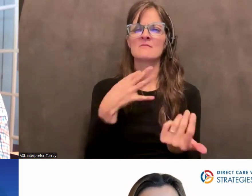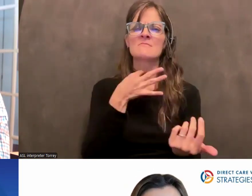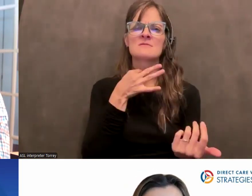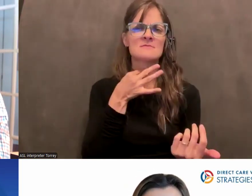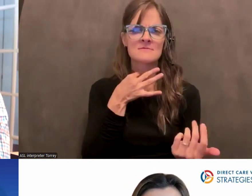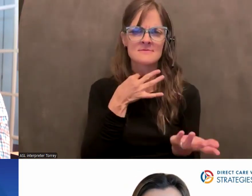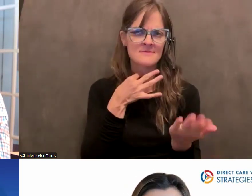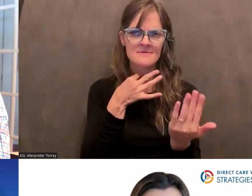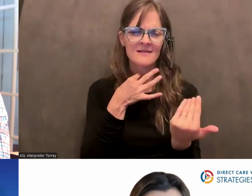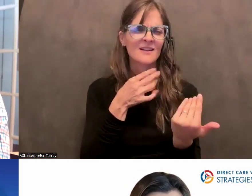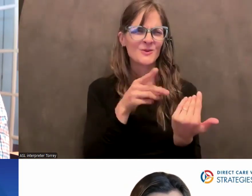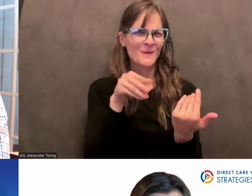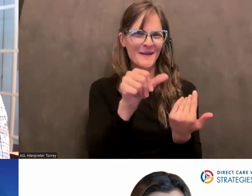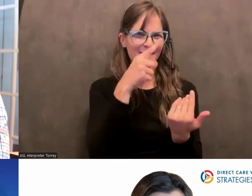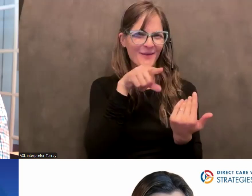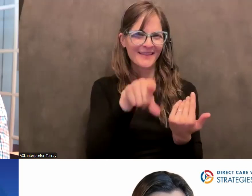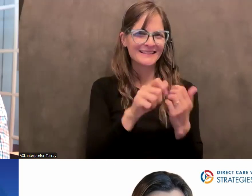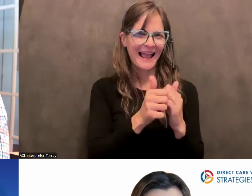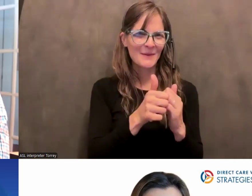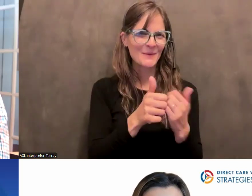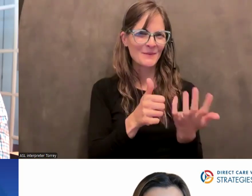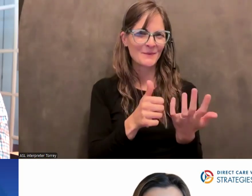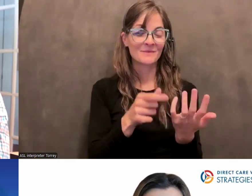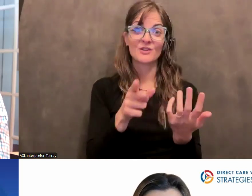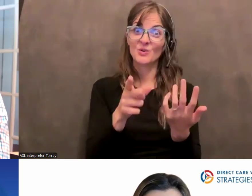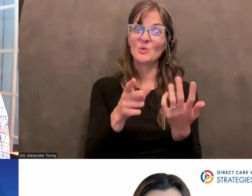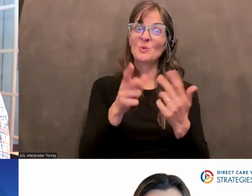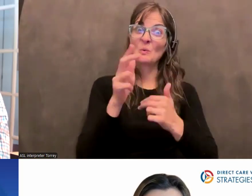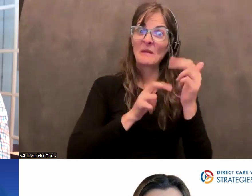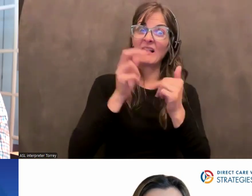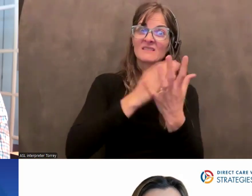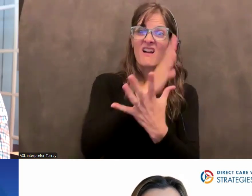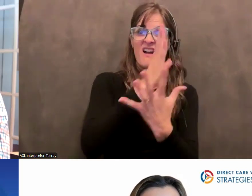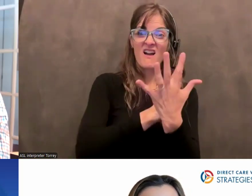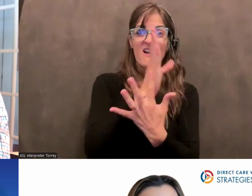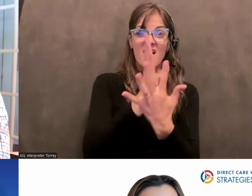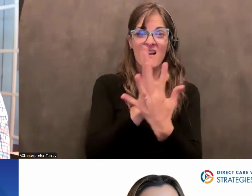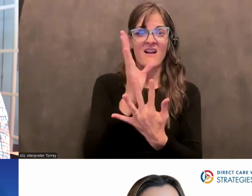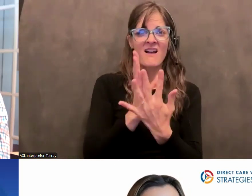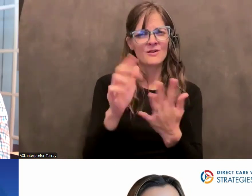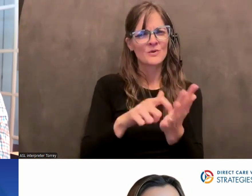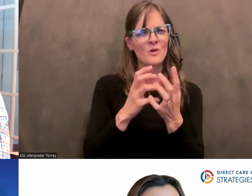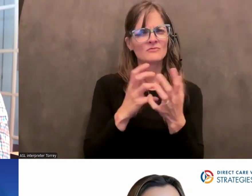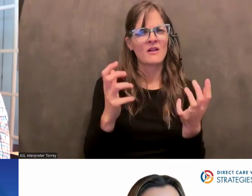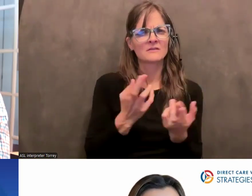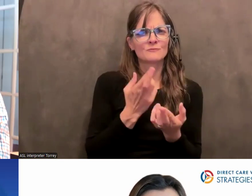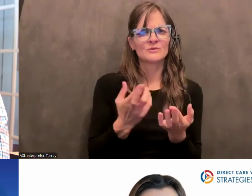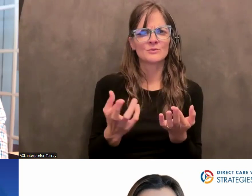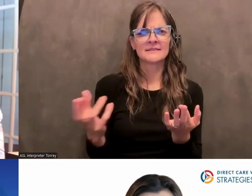So you need a lot of resources to build something as extraordinary as what was just presented to us. And if you can talk more about than just money,